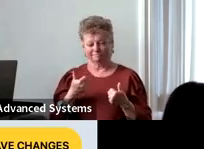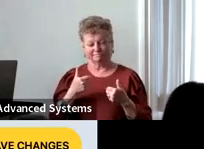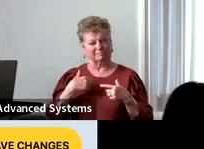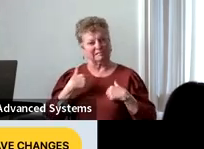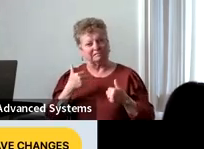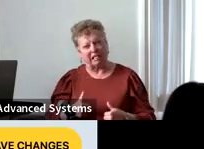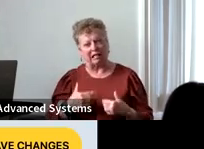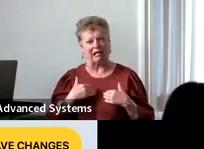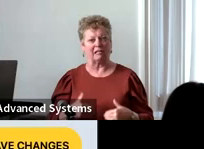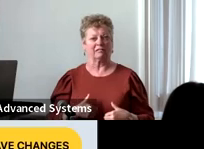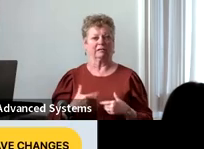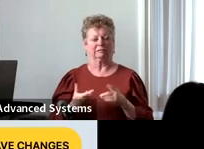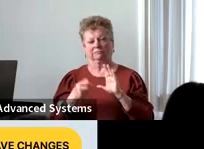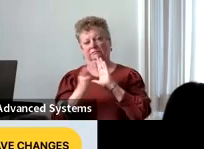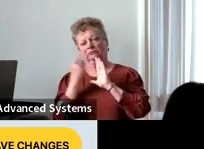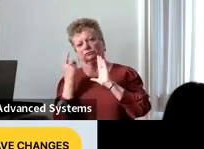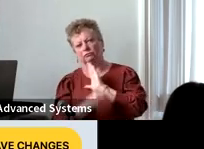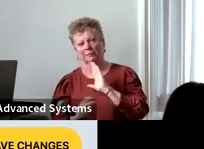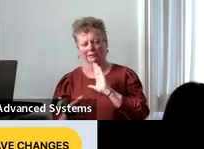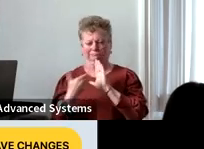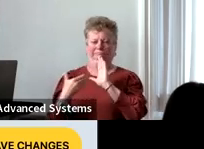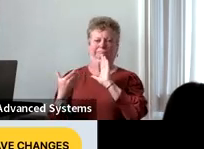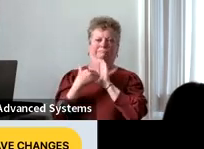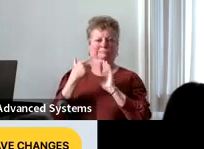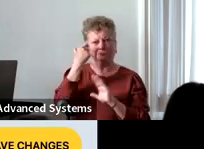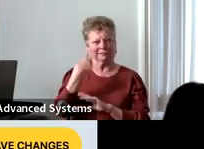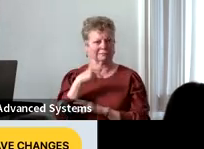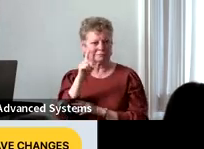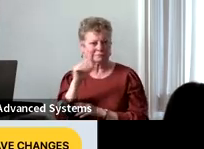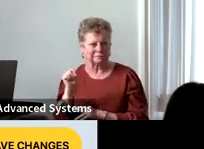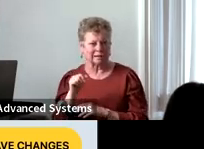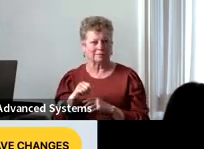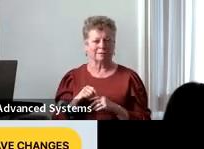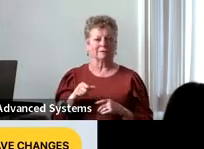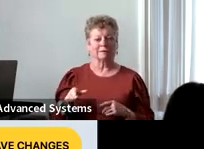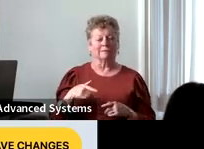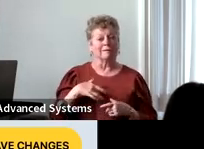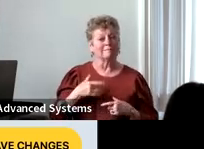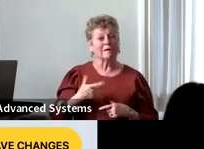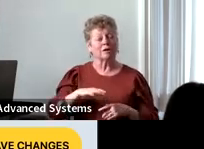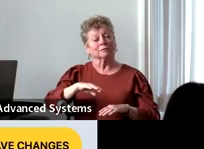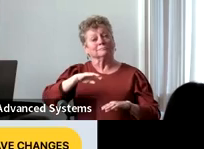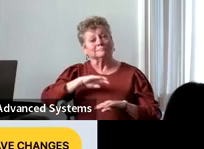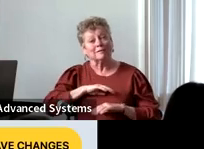experiences of discrimination due to disability, low satisfaction with life generally.